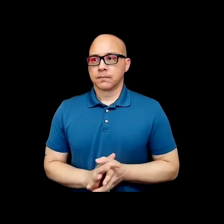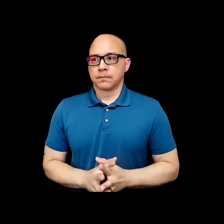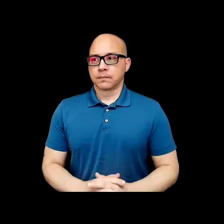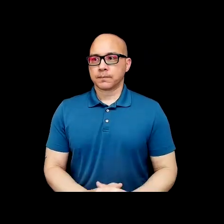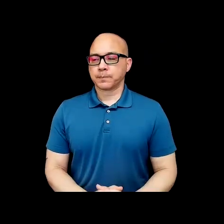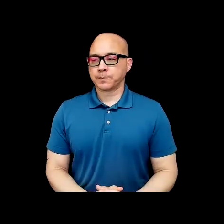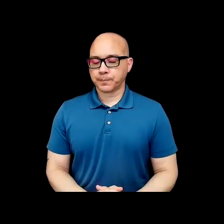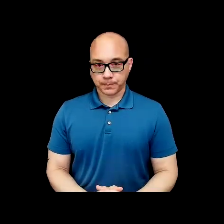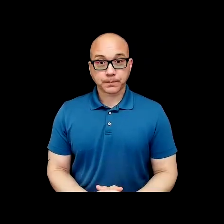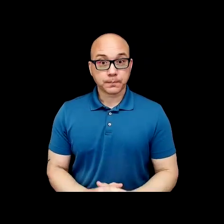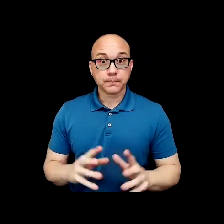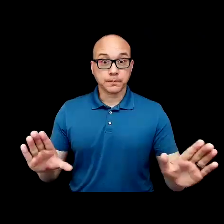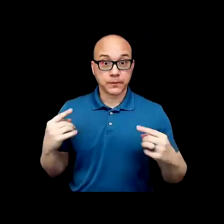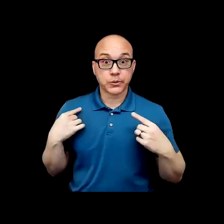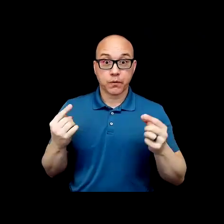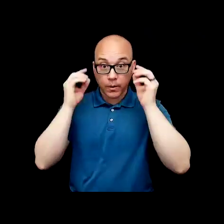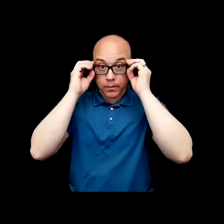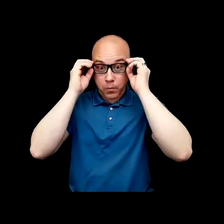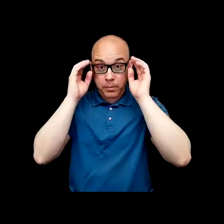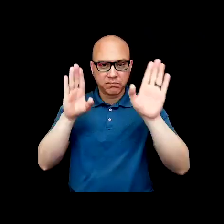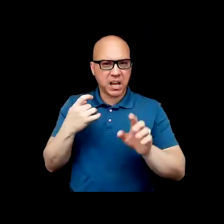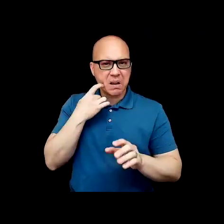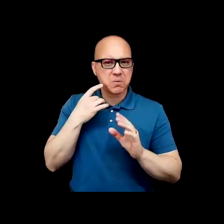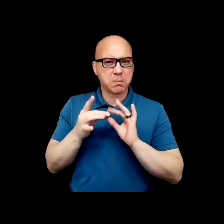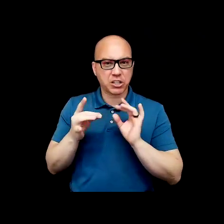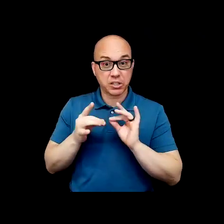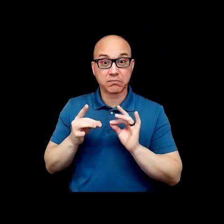So, I talked a little about employee identification numbers. Now, I want to